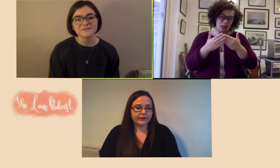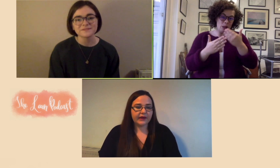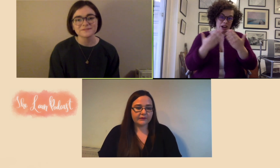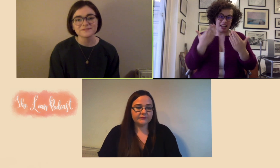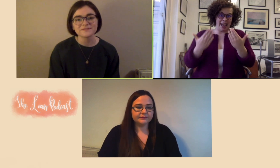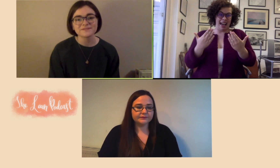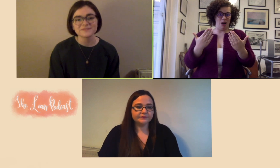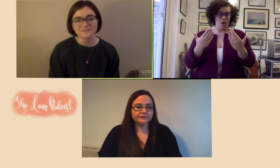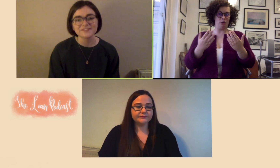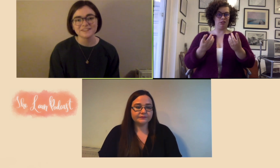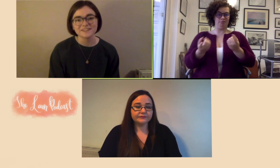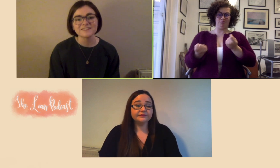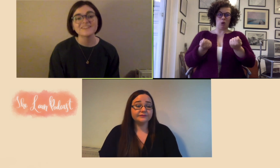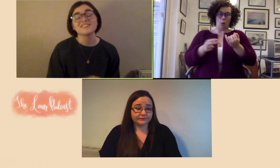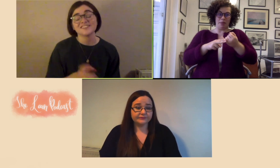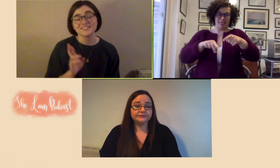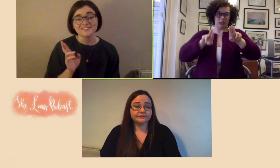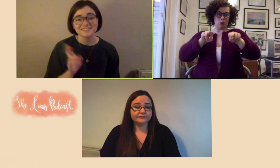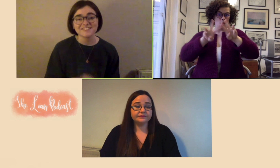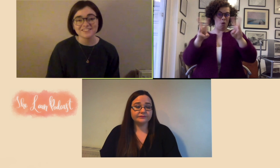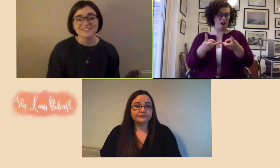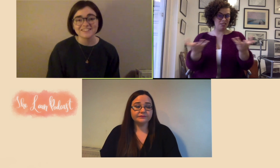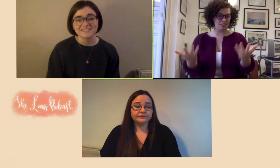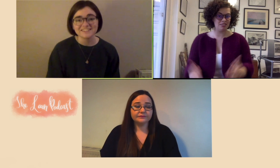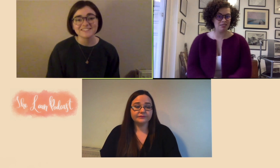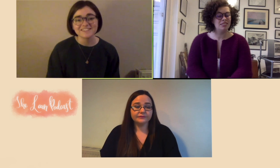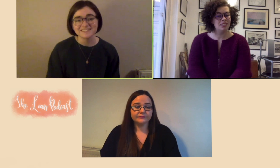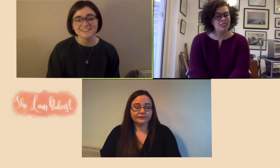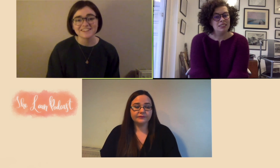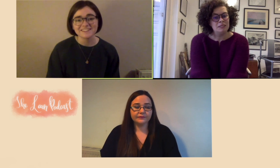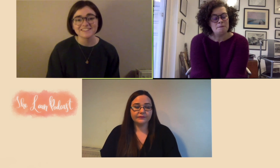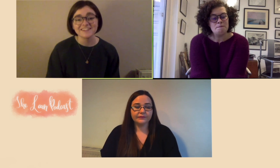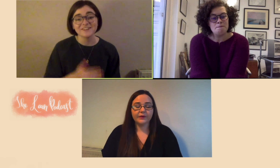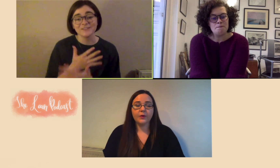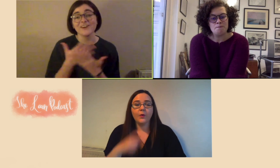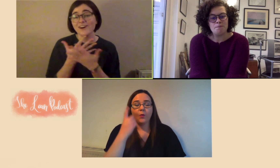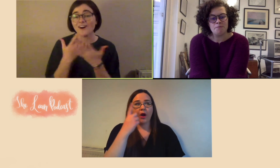Or we see something that works really, really well. And we like go further with it. Cause you know, we're all still learning.